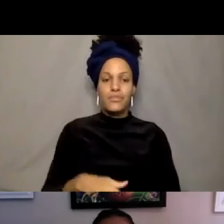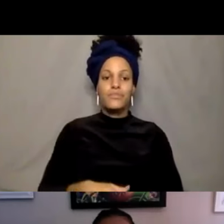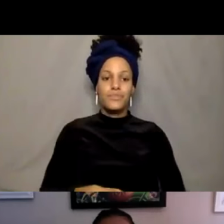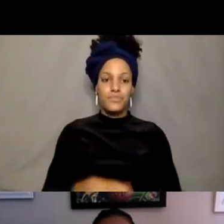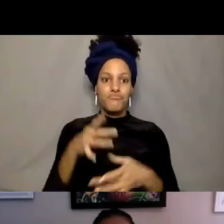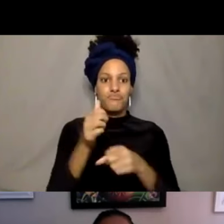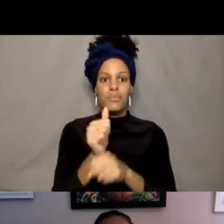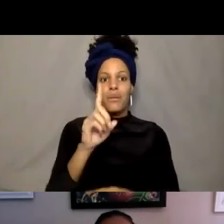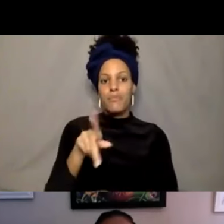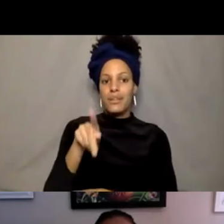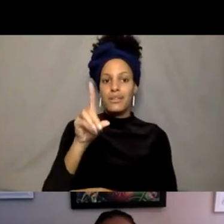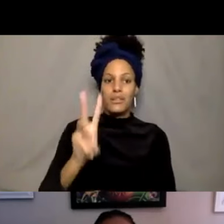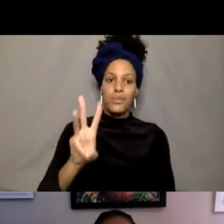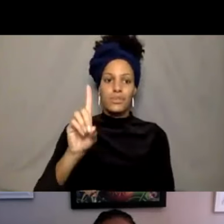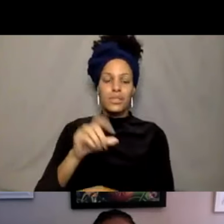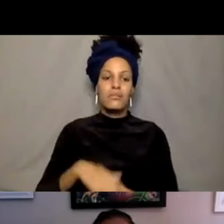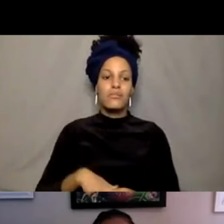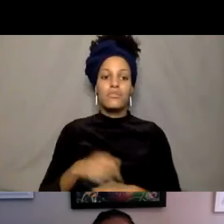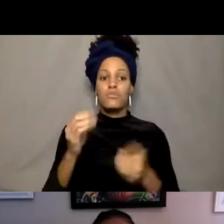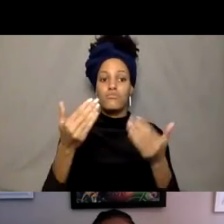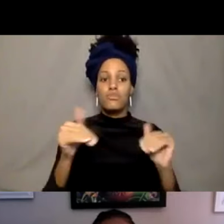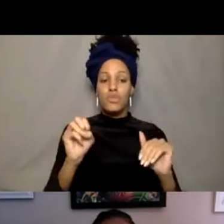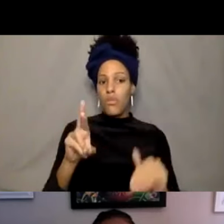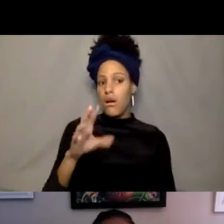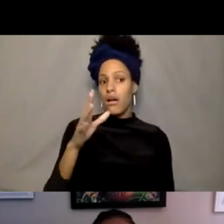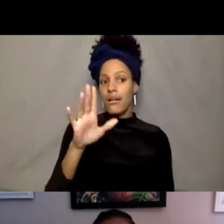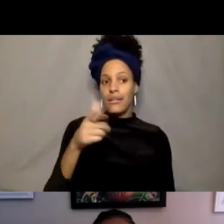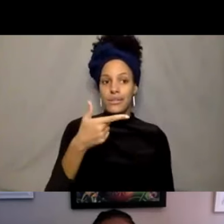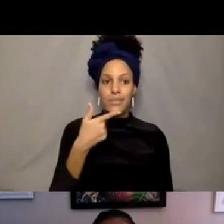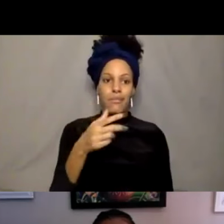and/or Lesbian, Gay, Bisexual, Transgender, Queer,